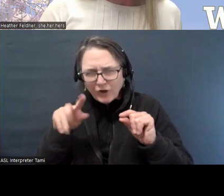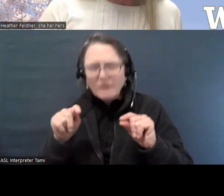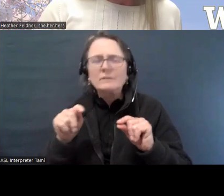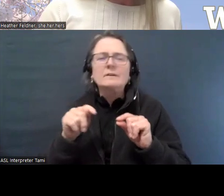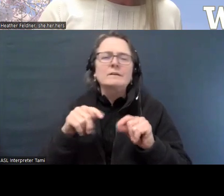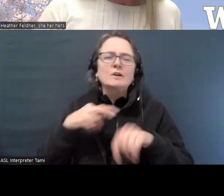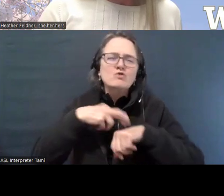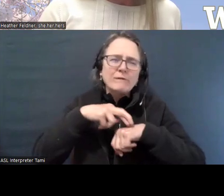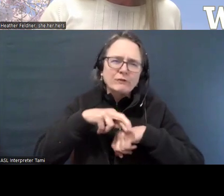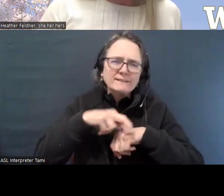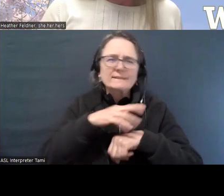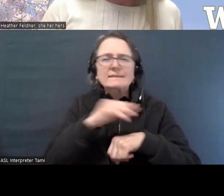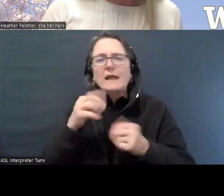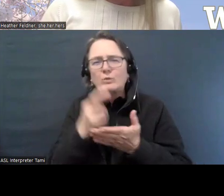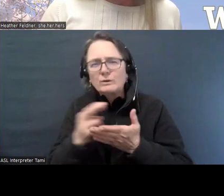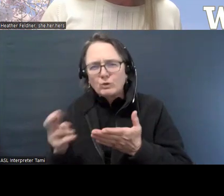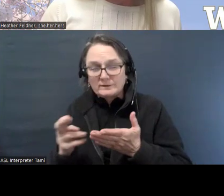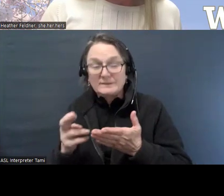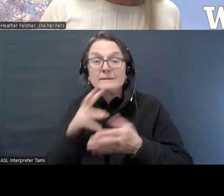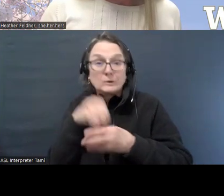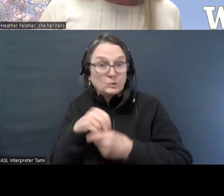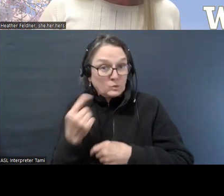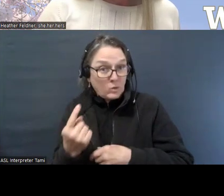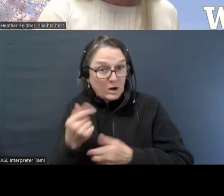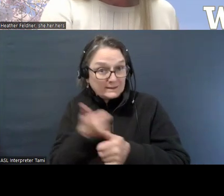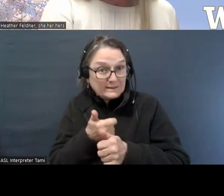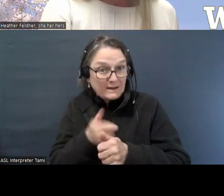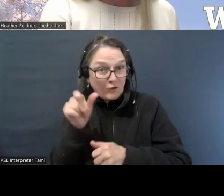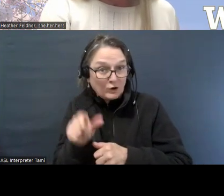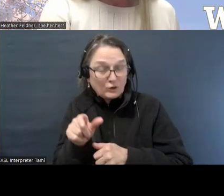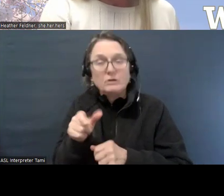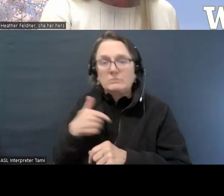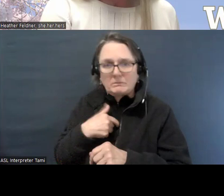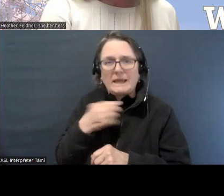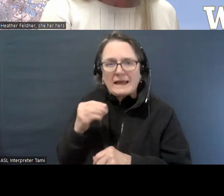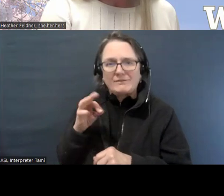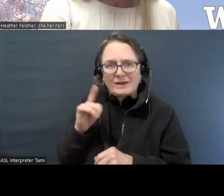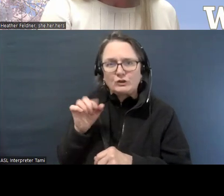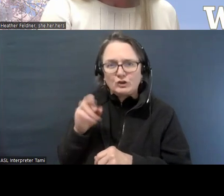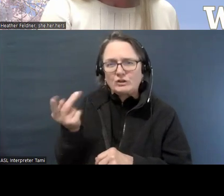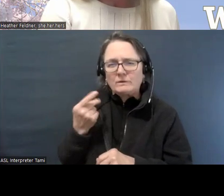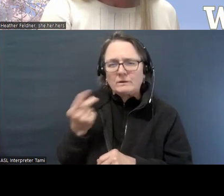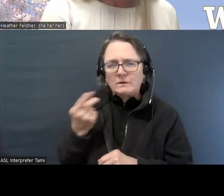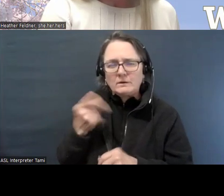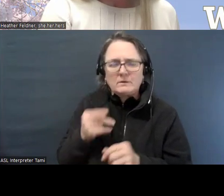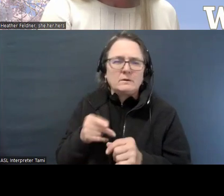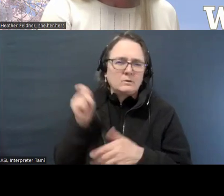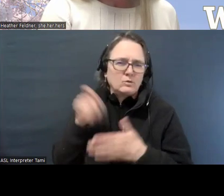and one of them is an article that Feldner and I published together. And I'm just thinking of that example that someone told us